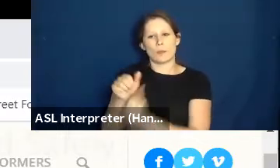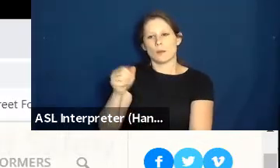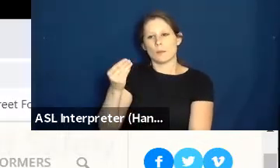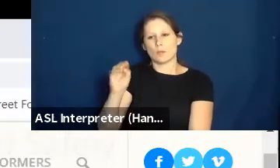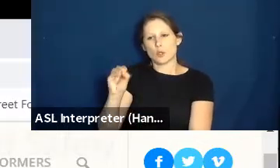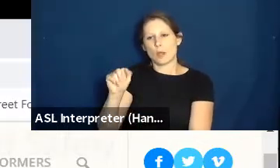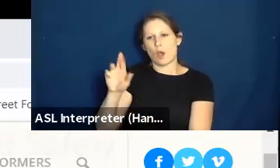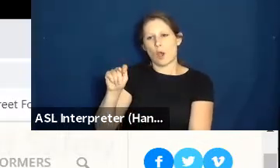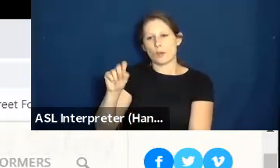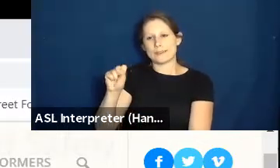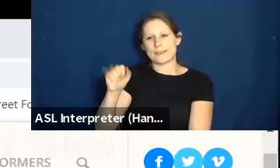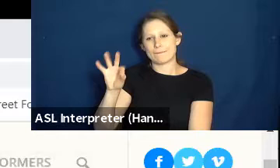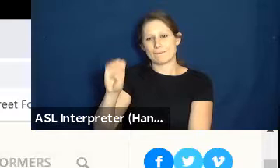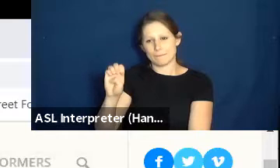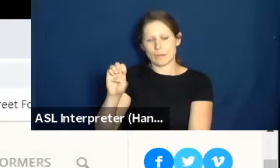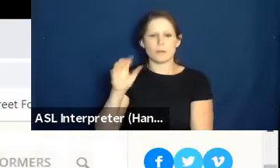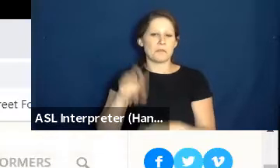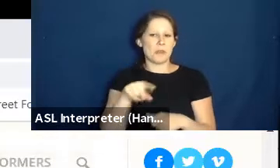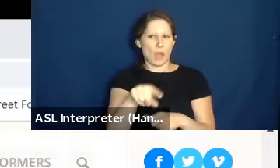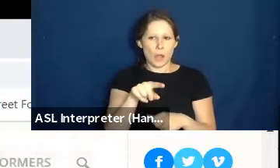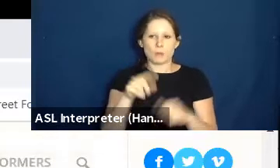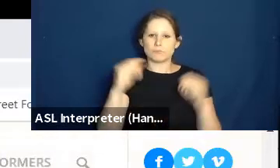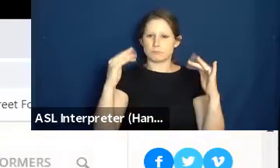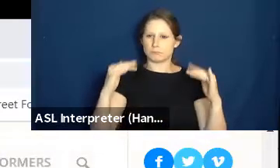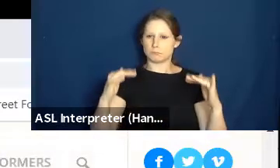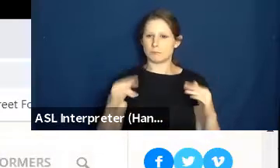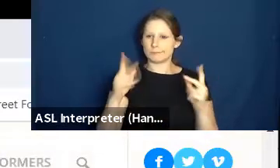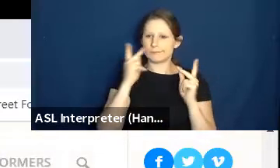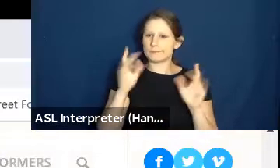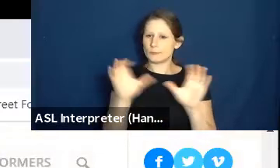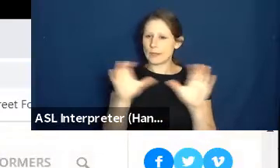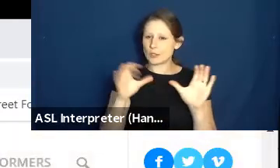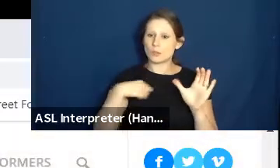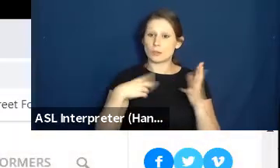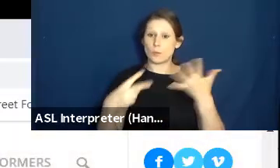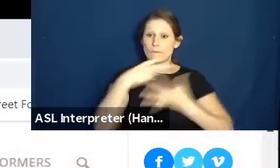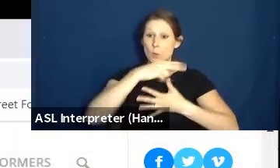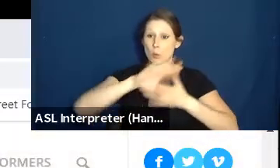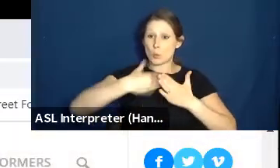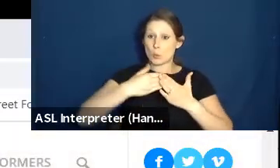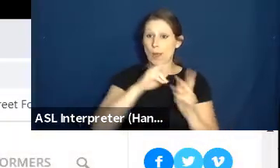of the website. We have the certification, we reviewed the applications, and will go over that.